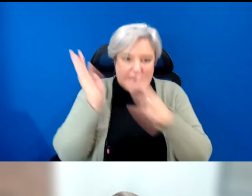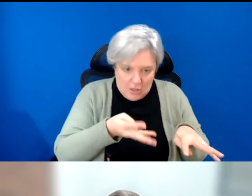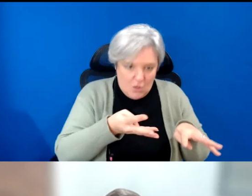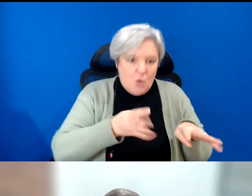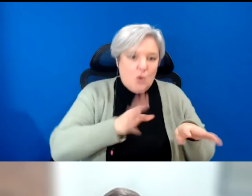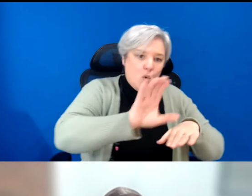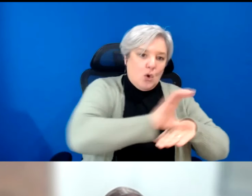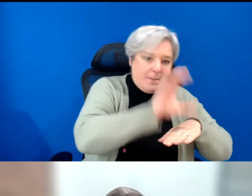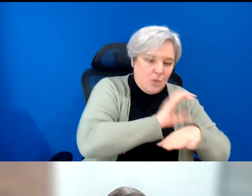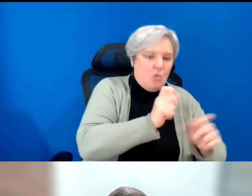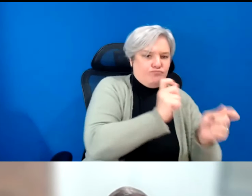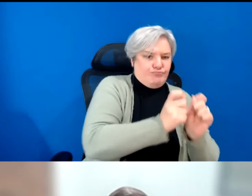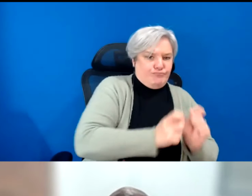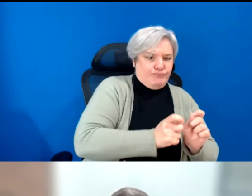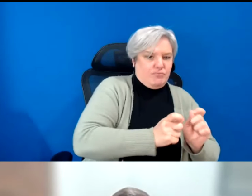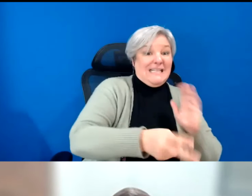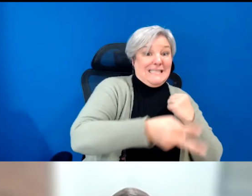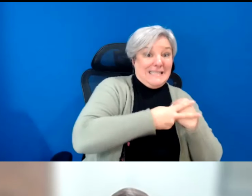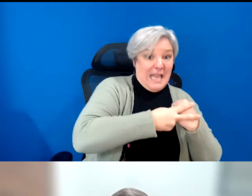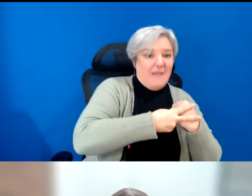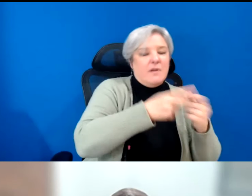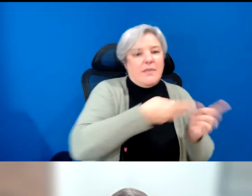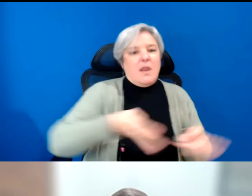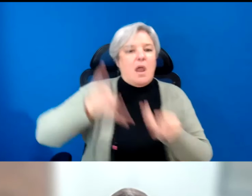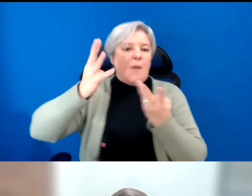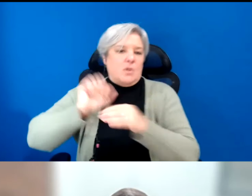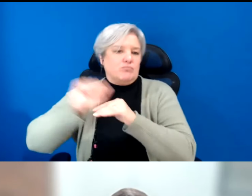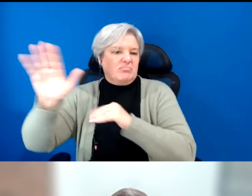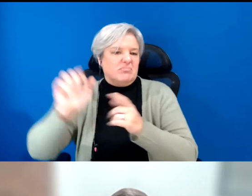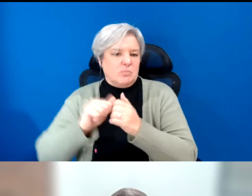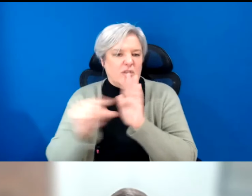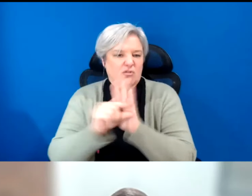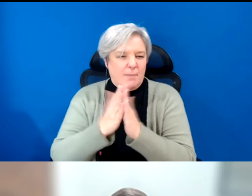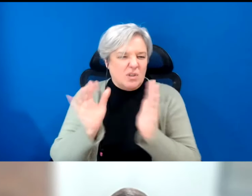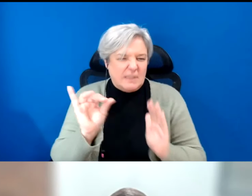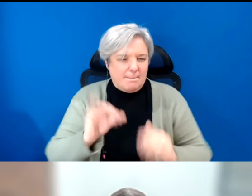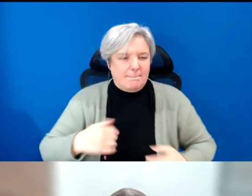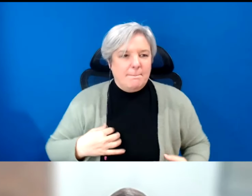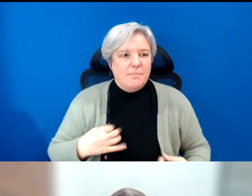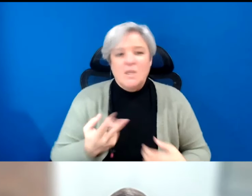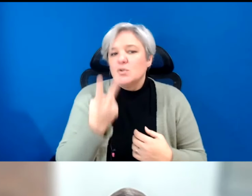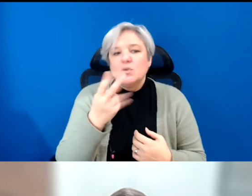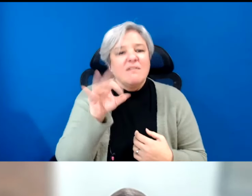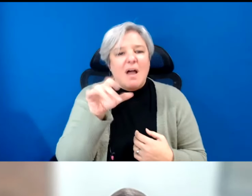make your excel with your report and upload it like you which are great book two files is fine